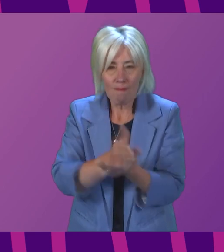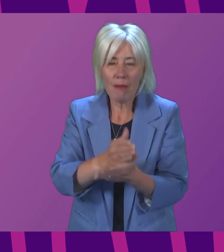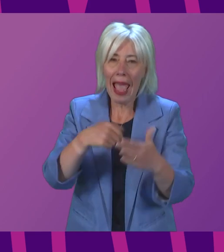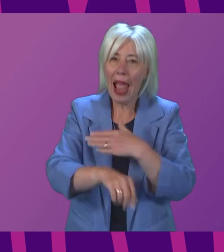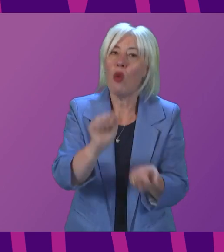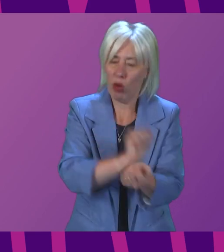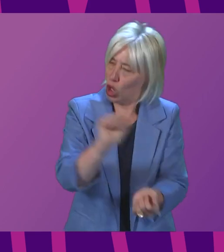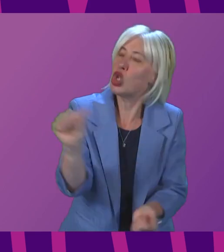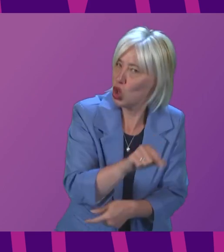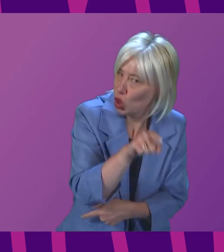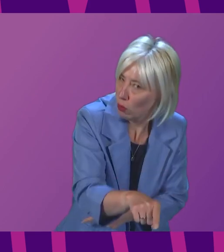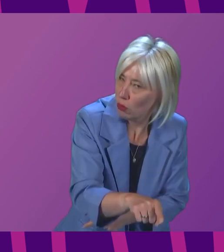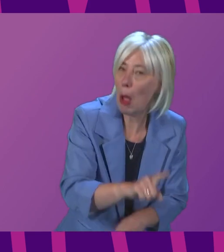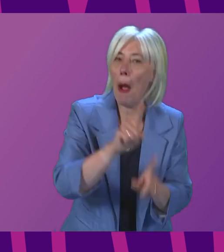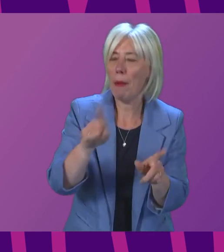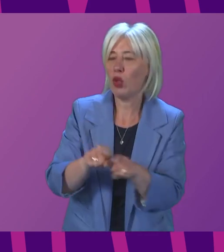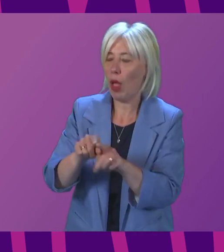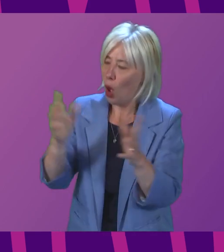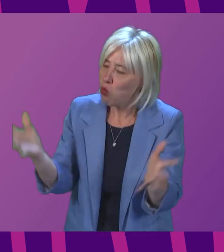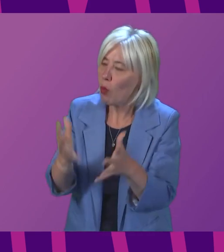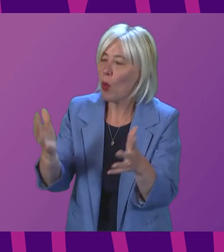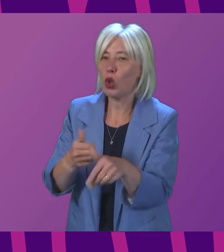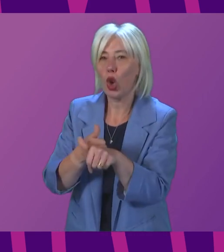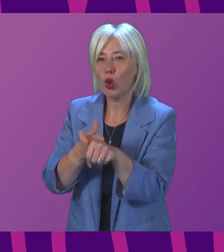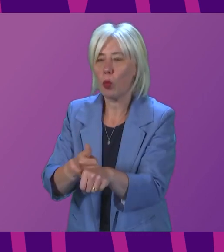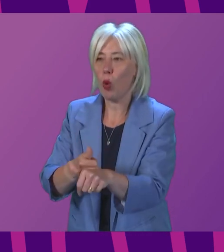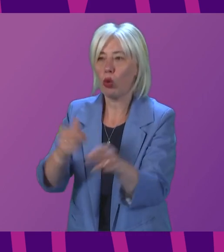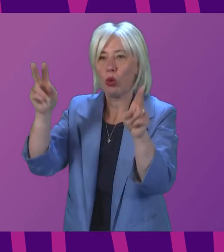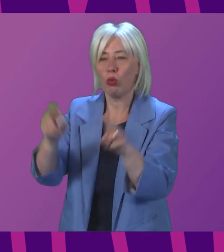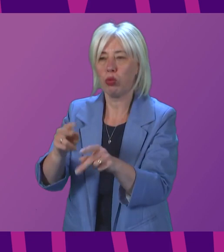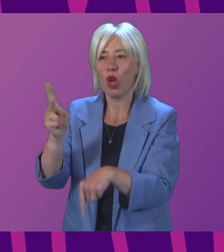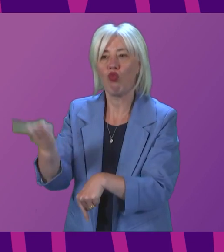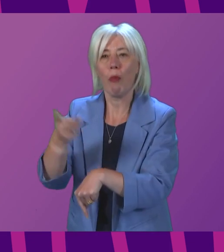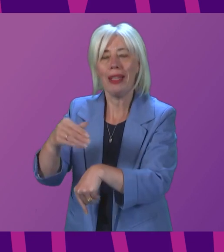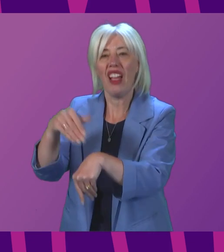We will also support and promote wider efforts to reduce reoffending and support rehabilitation,